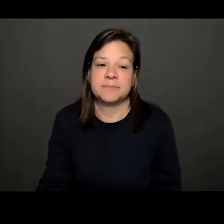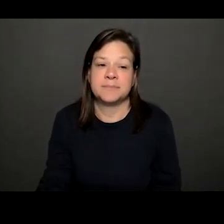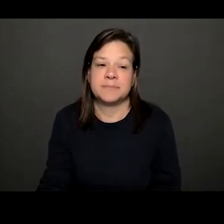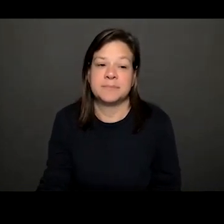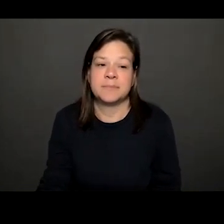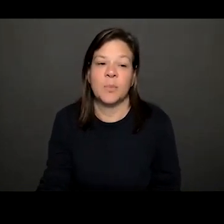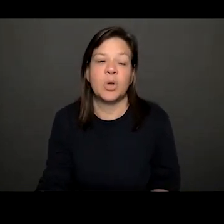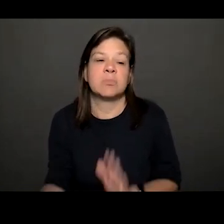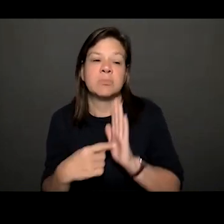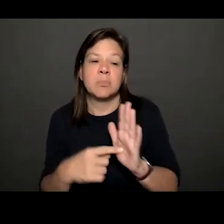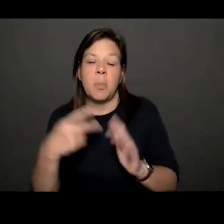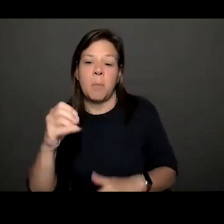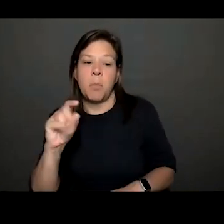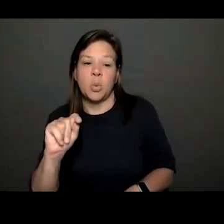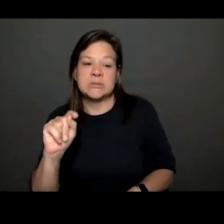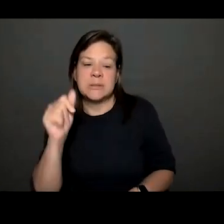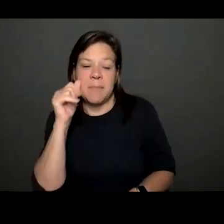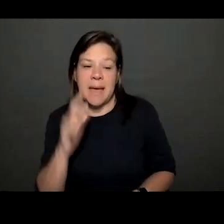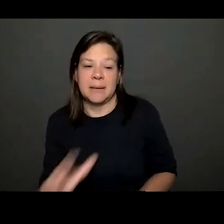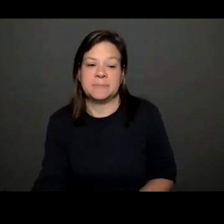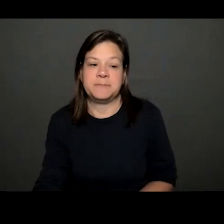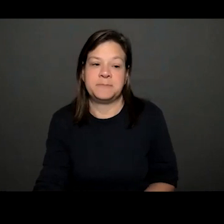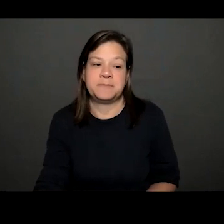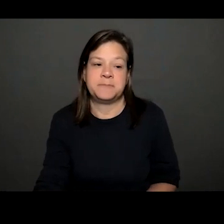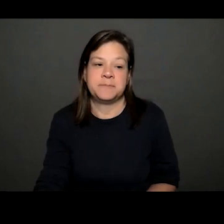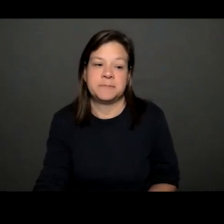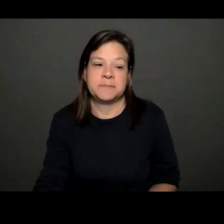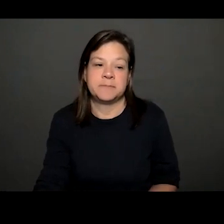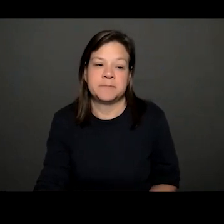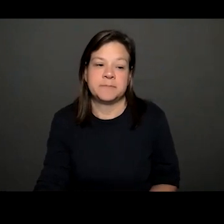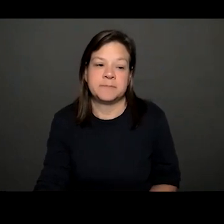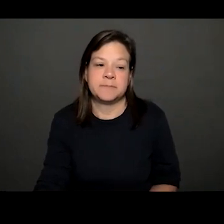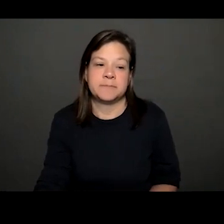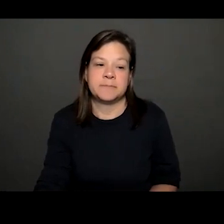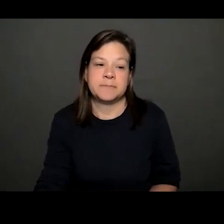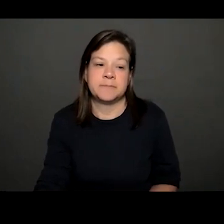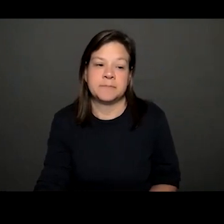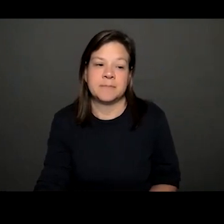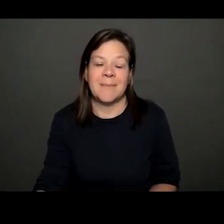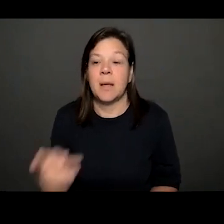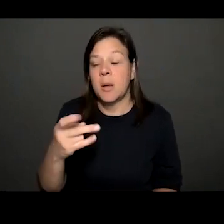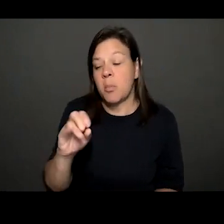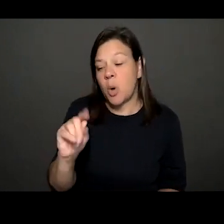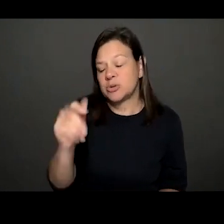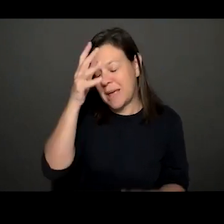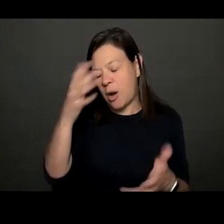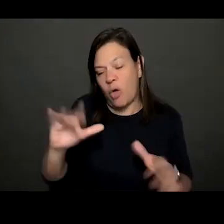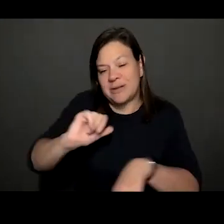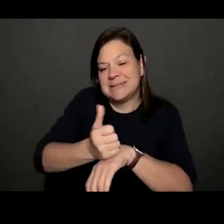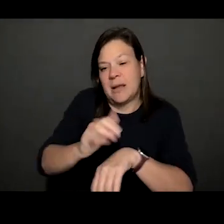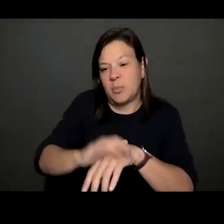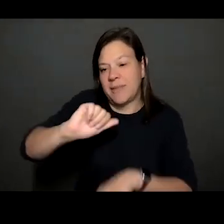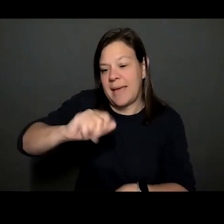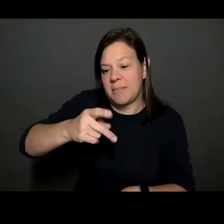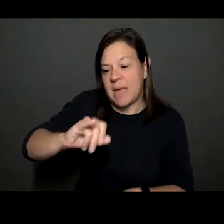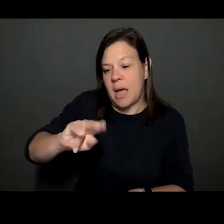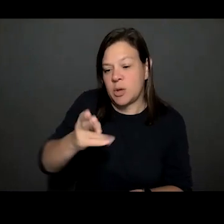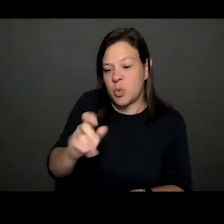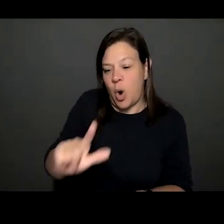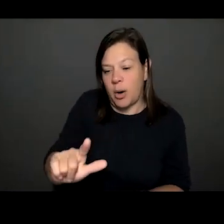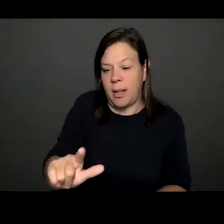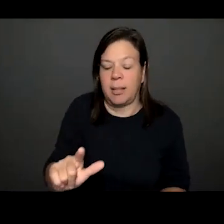SO I HAVE POSTMAN SET UP WITH THE API-URL AND THE